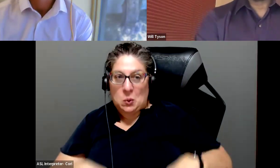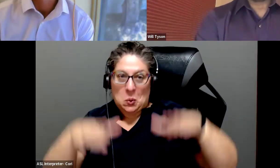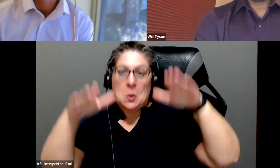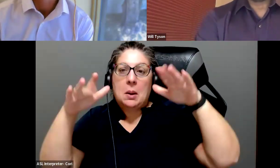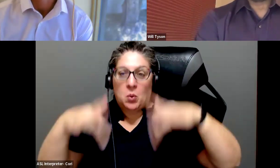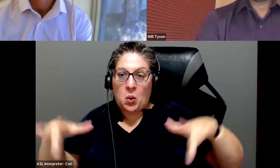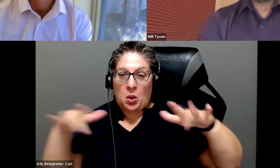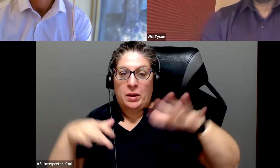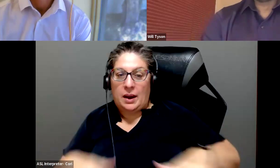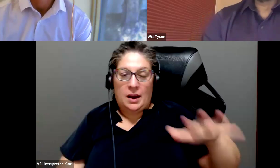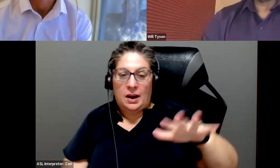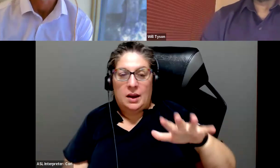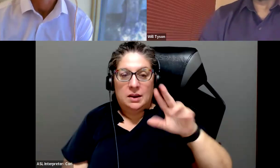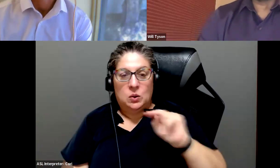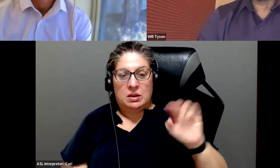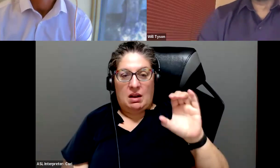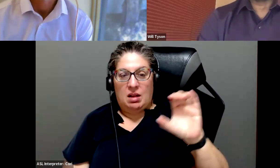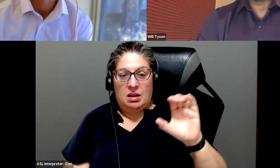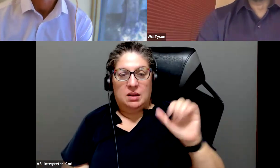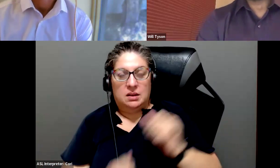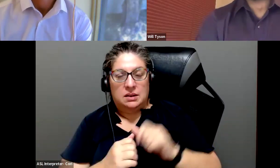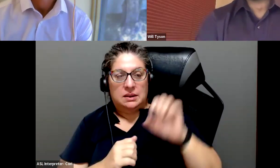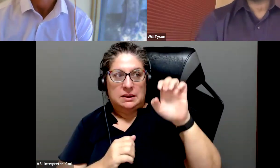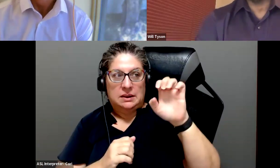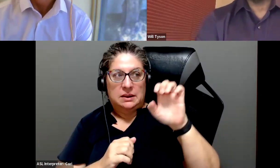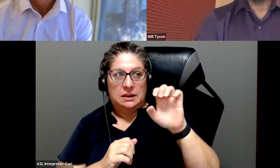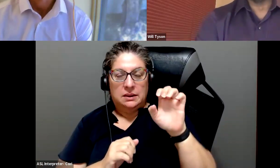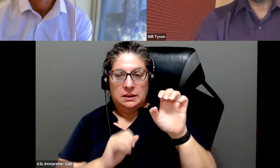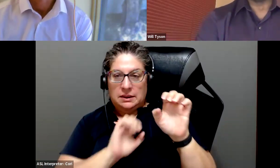In Tarboro North Carolina, eastern part of the state.